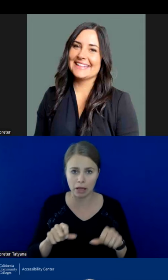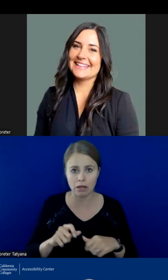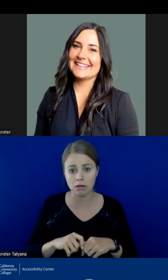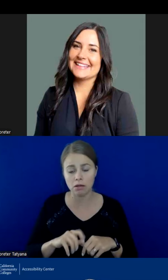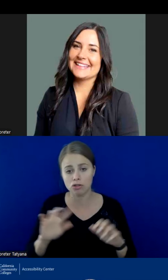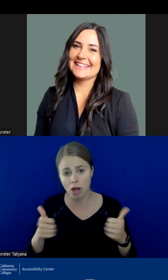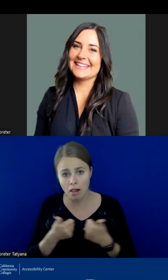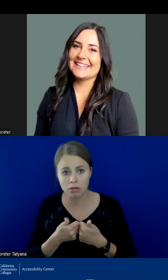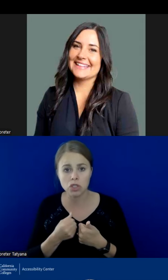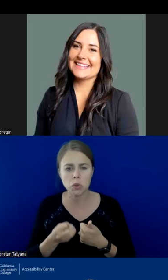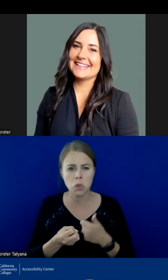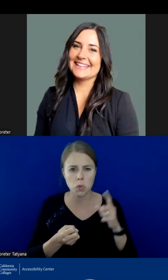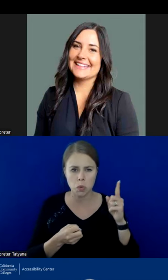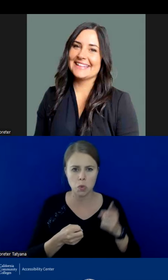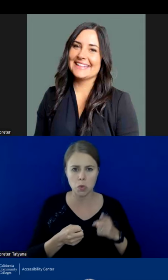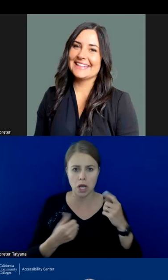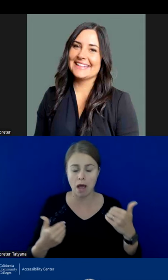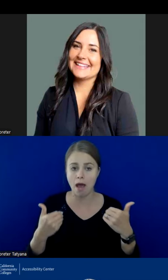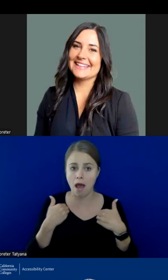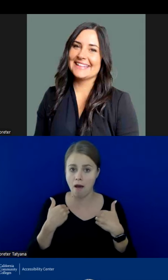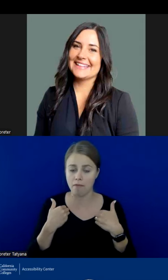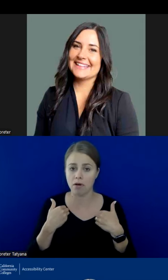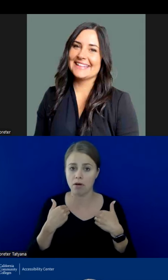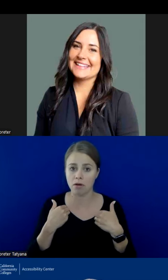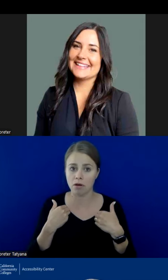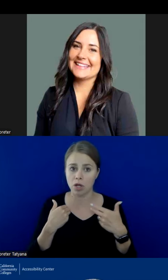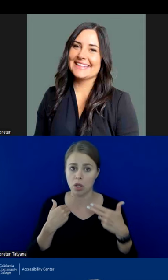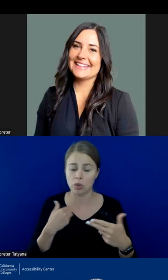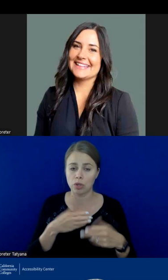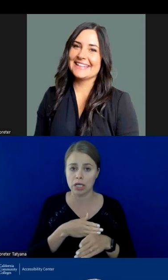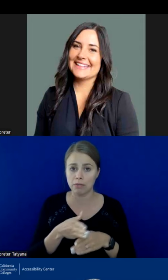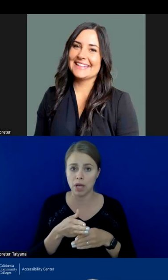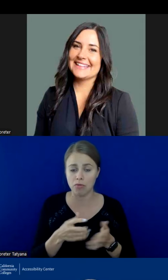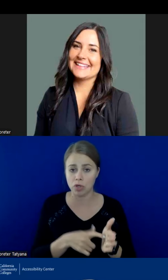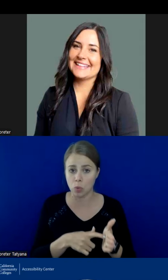So here I have three main requirements and a sample table.